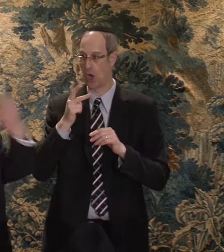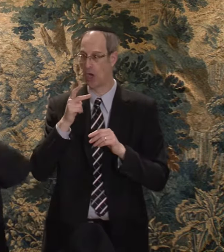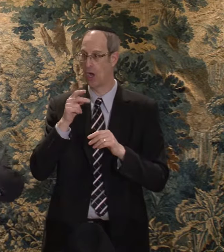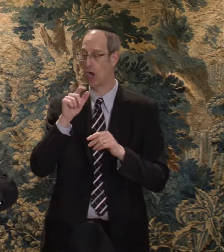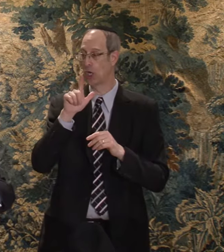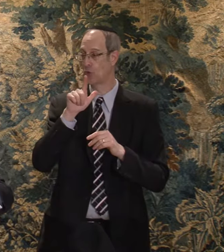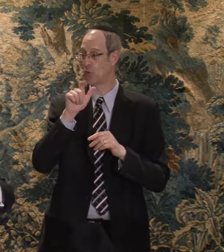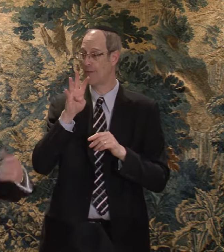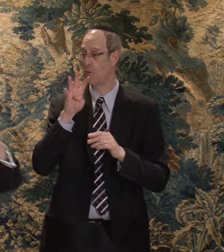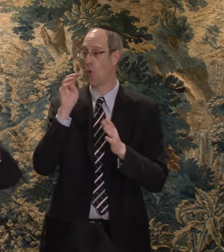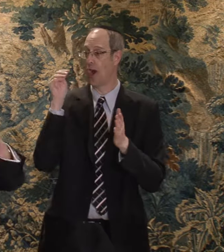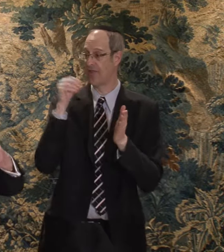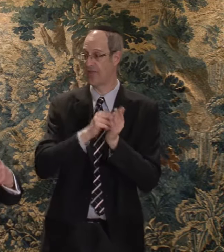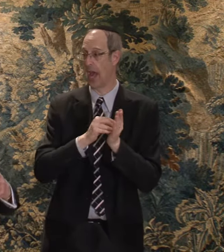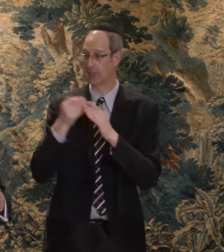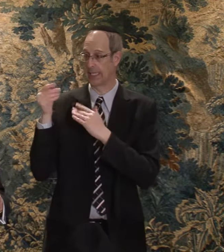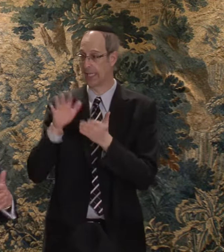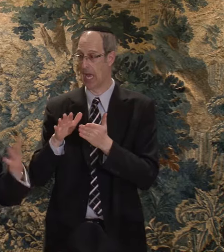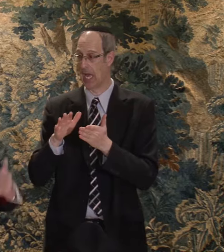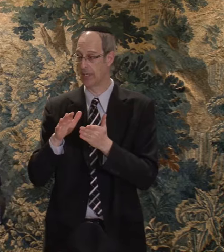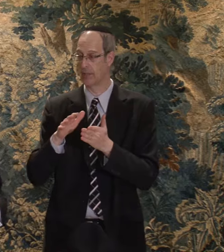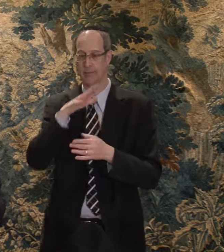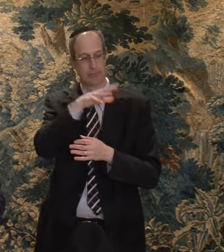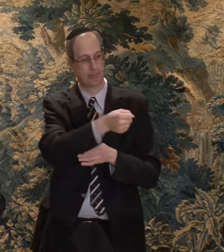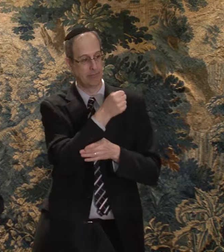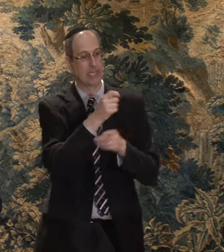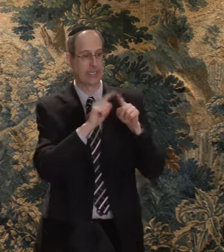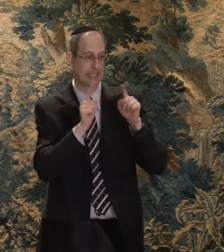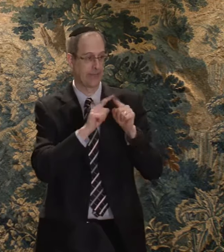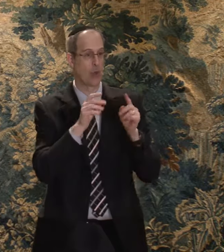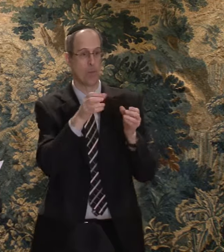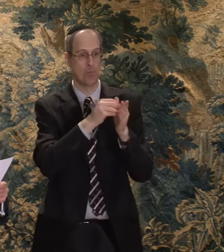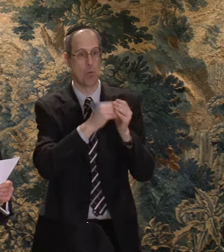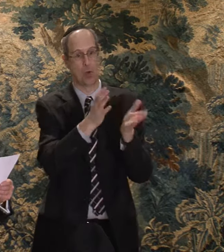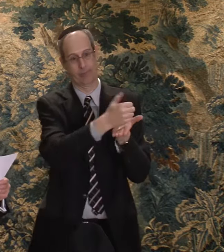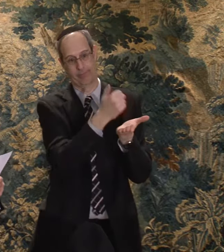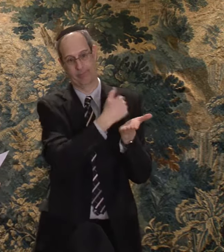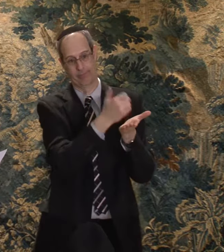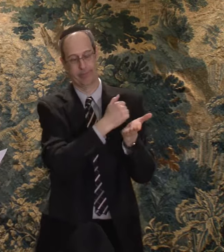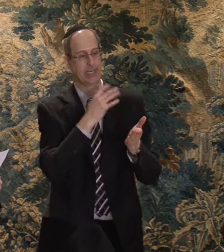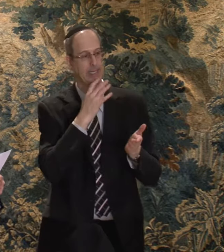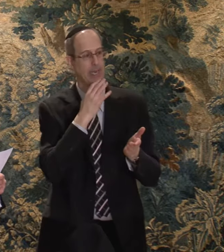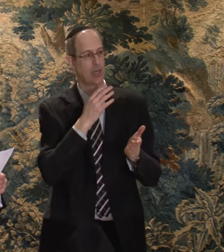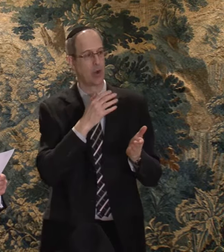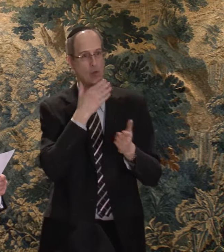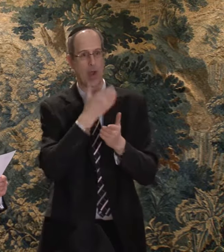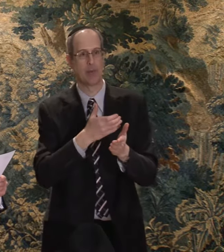got five or six or seven it depends what the malaika's is different time with him and you know what he said he said look probably say we did wrong